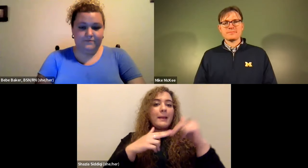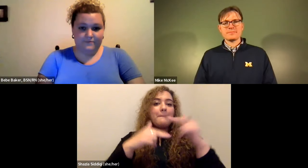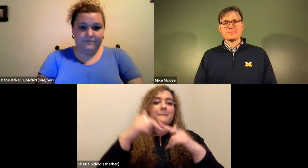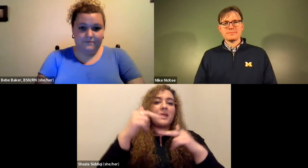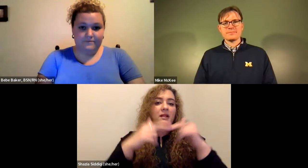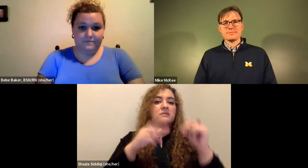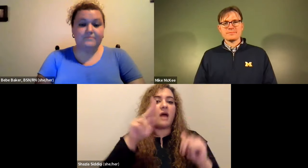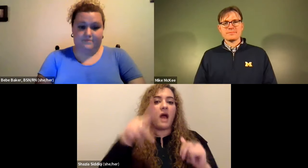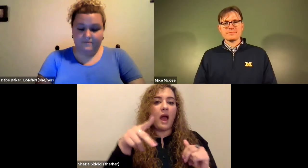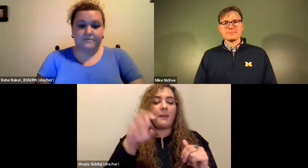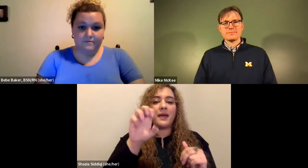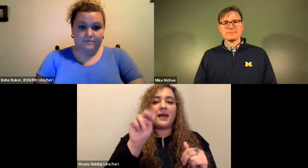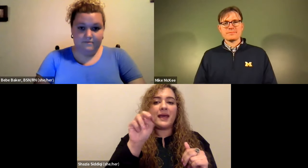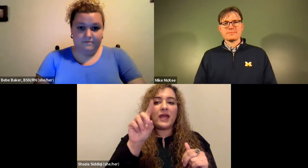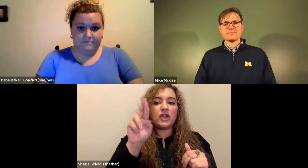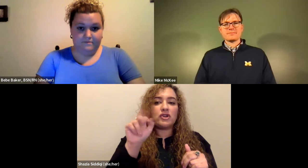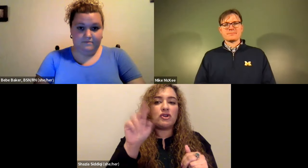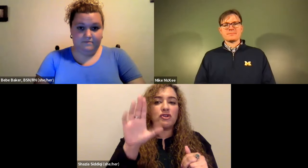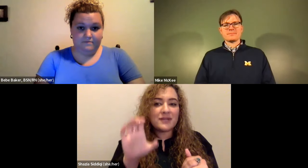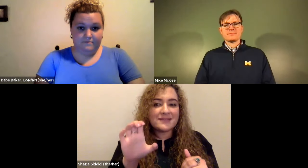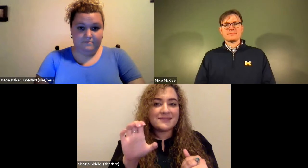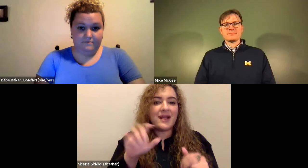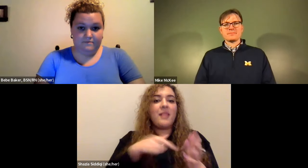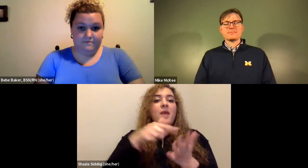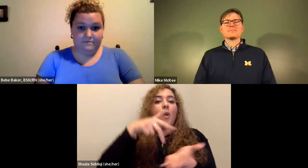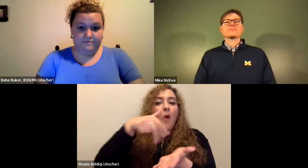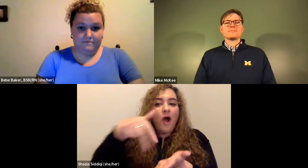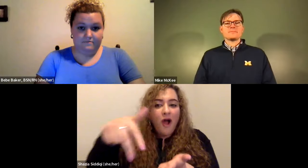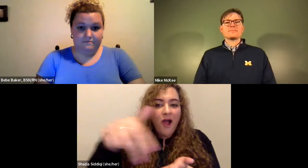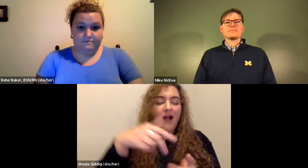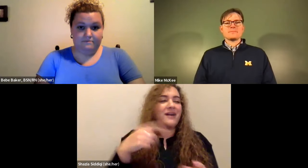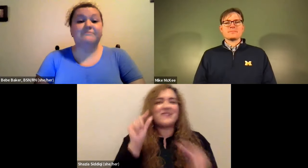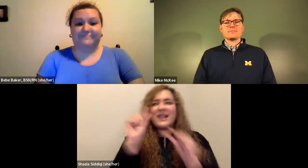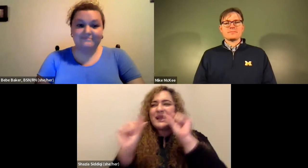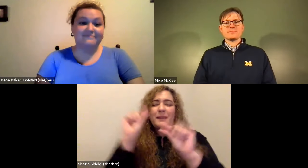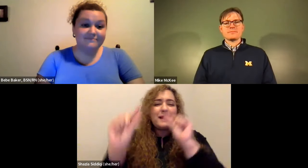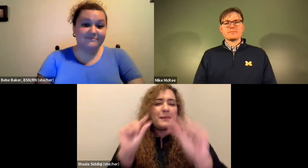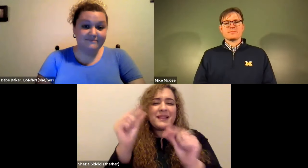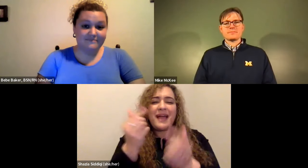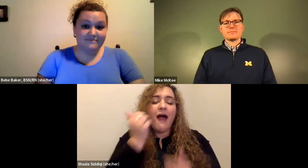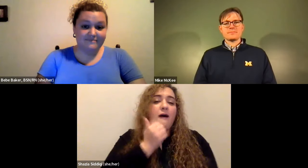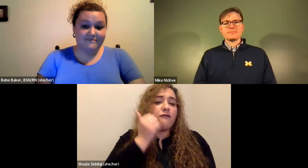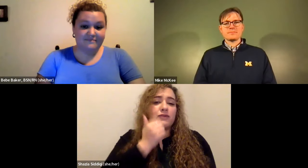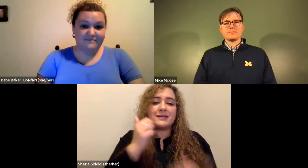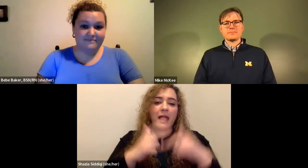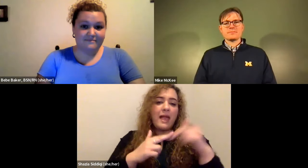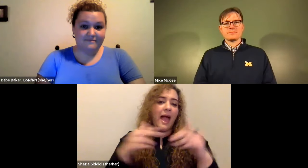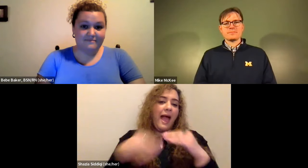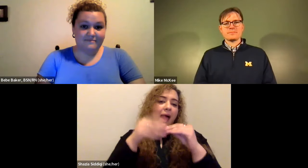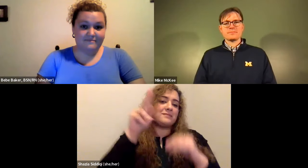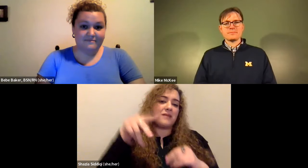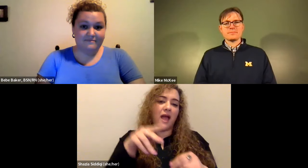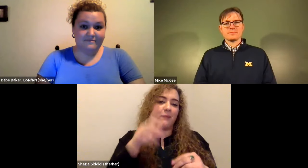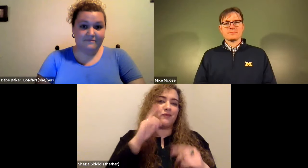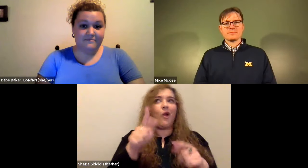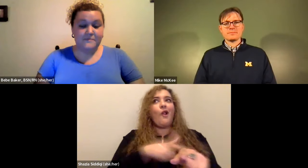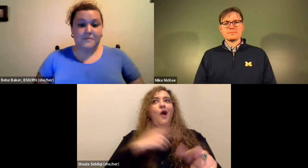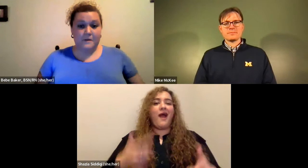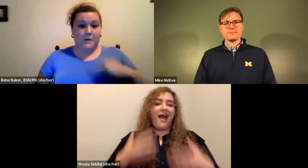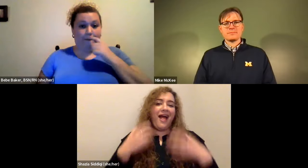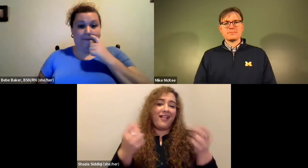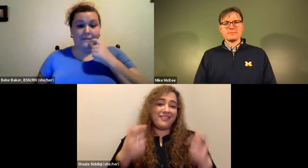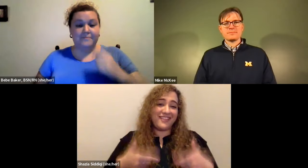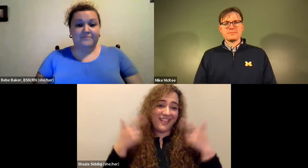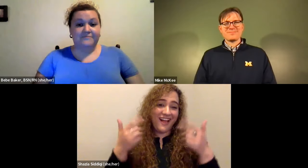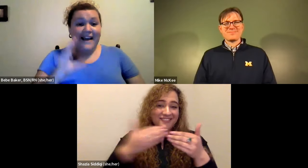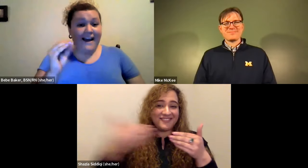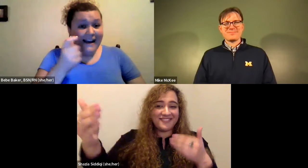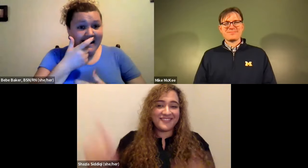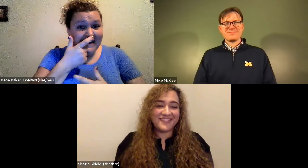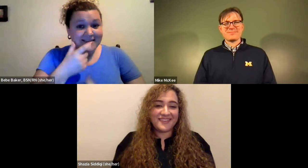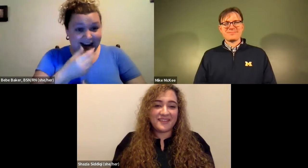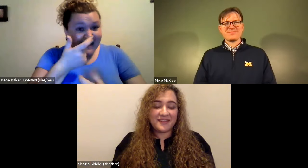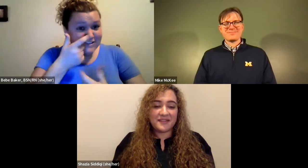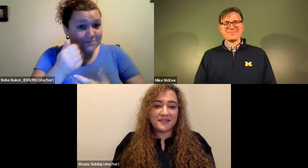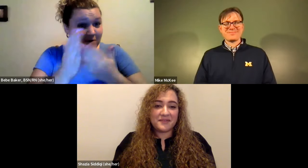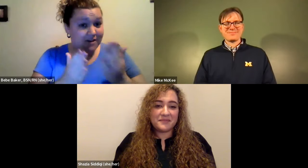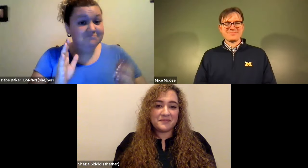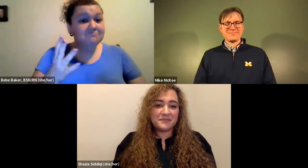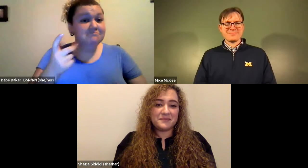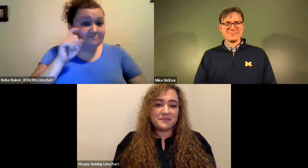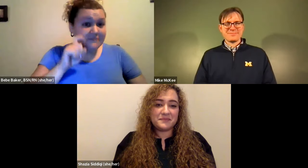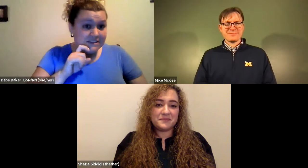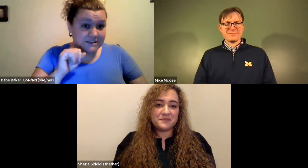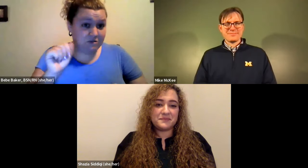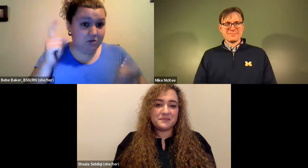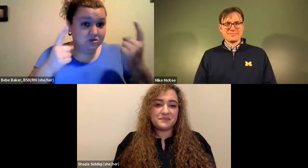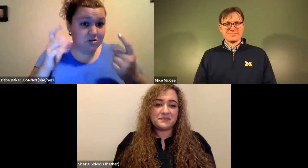James Cech: learning how to breathe and slowly build up his endurance and then get into walking right so there's all these little things you can do every day, and if you just walk for a little bit of the day it adds up and leave these things add to a longer life.